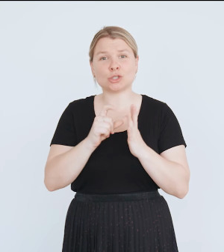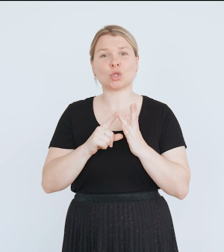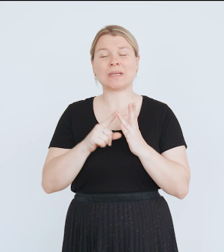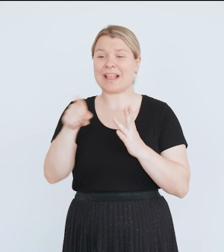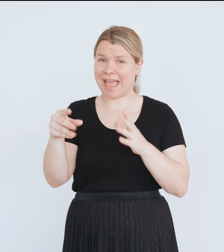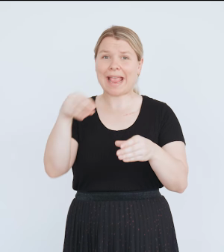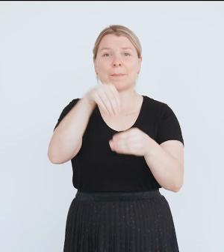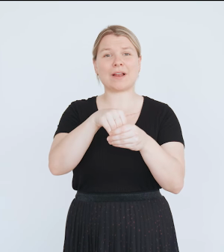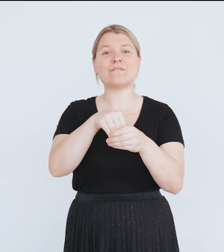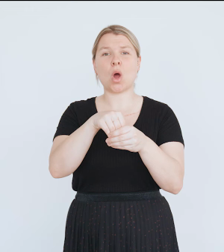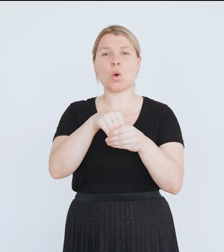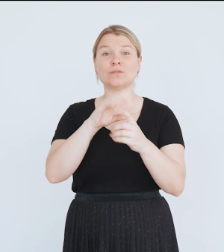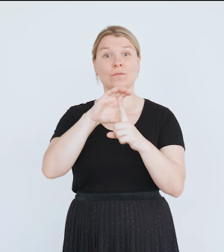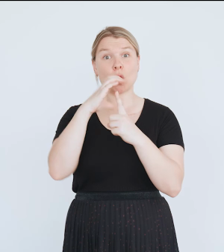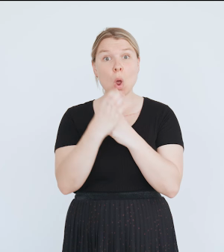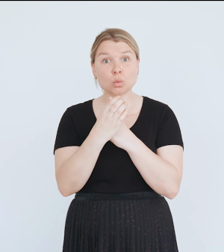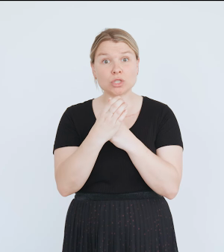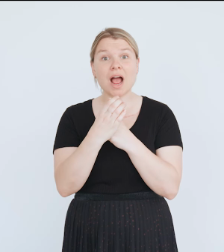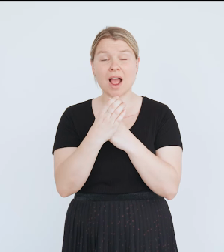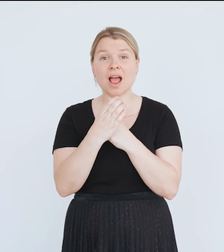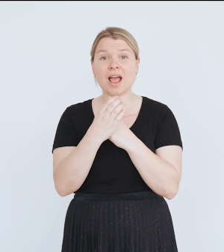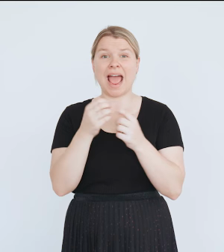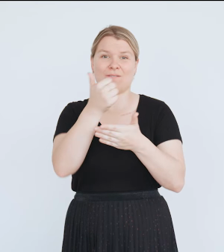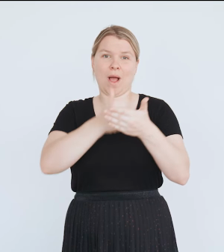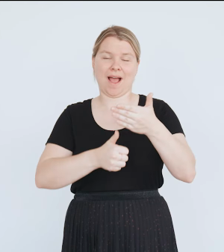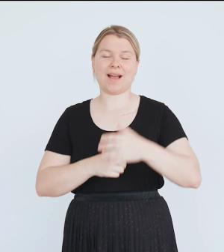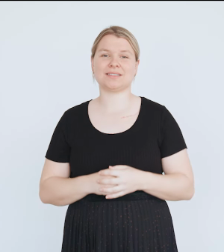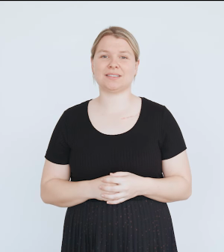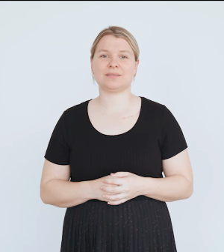to make a contribution to culture and to art.